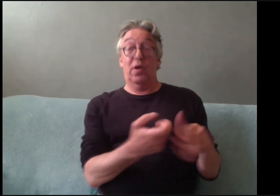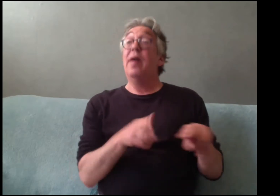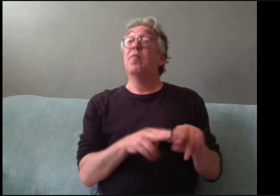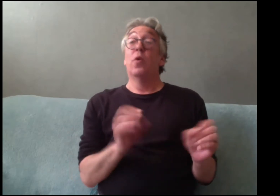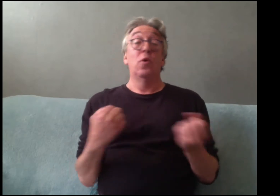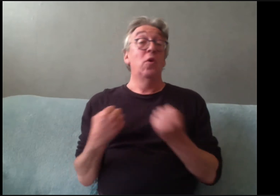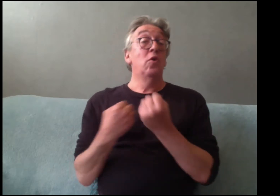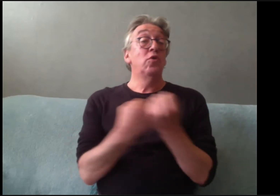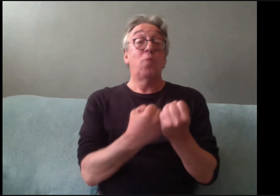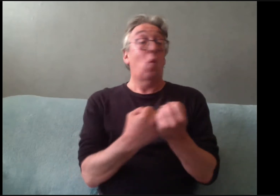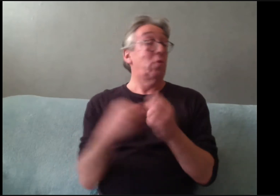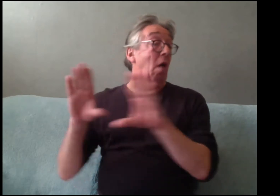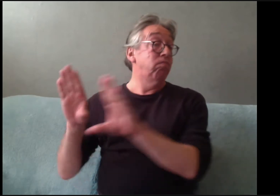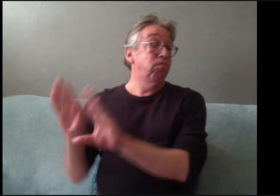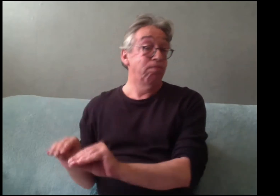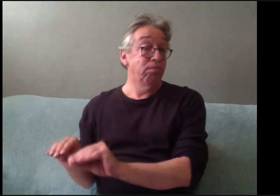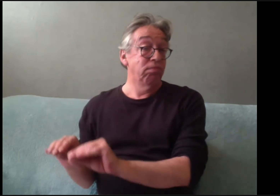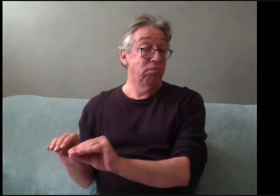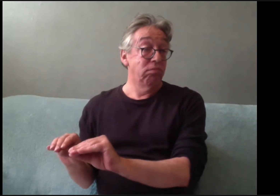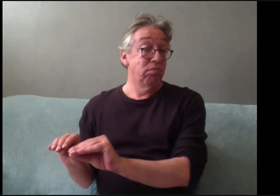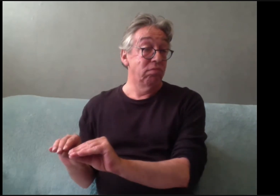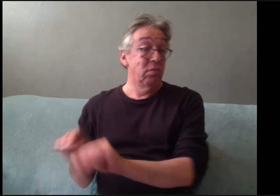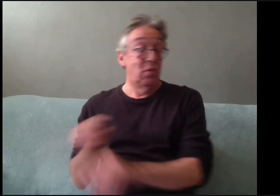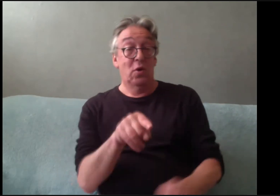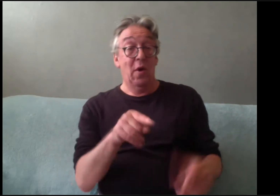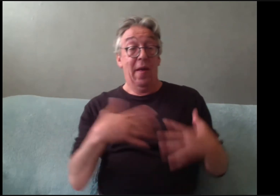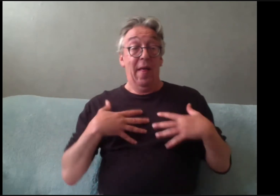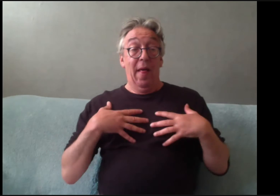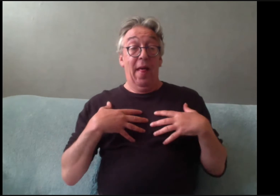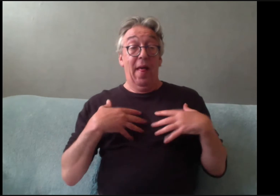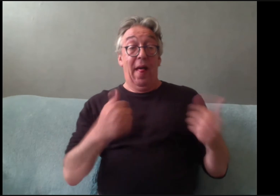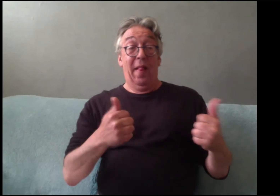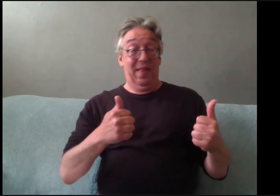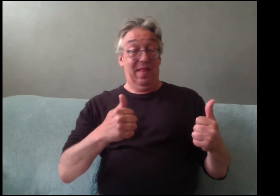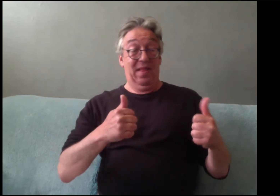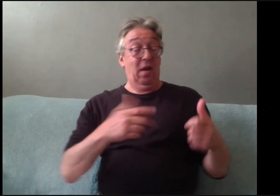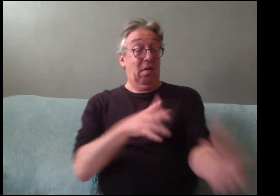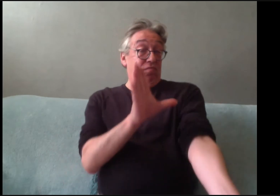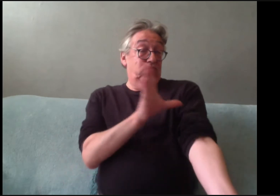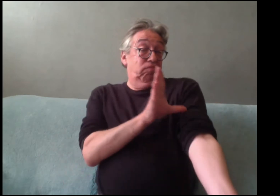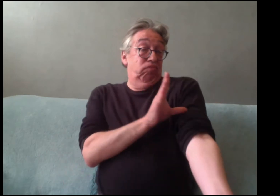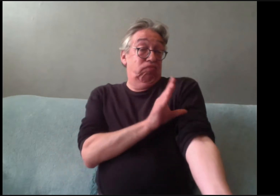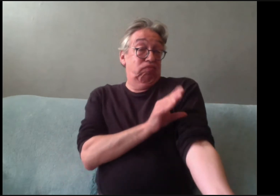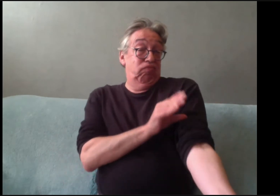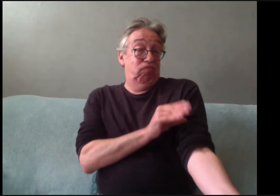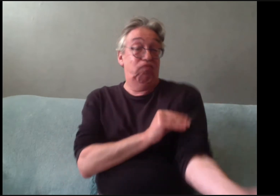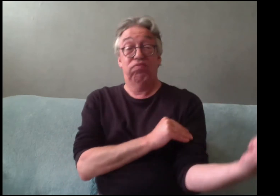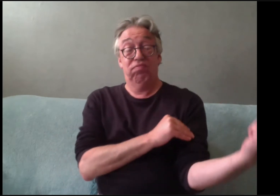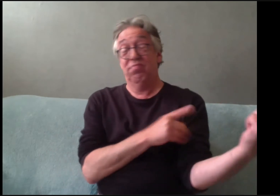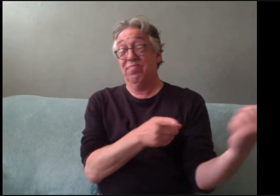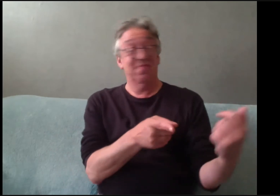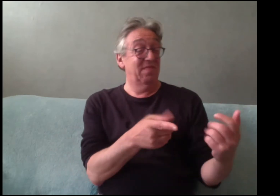We must organize at all the facilities long-term respite solutions for carers.